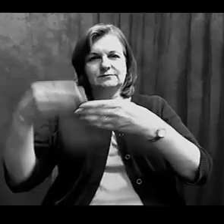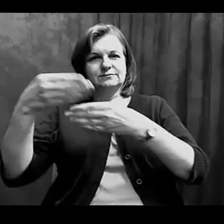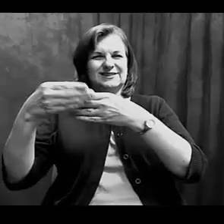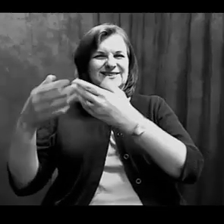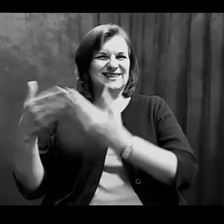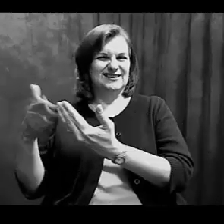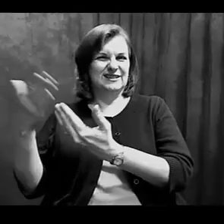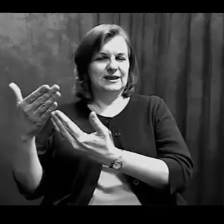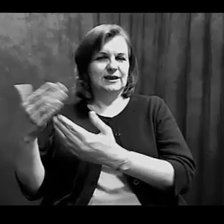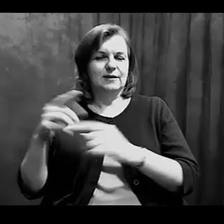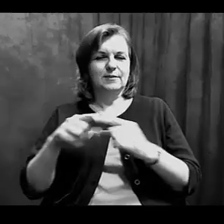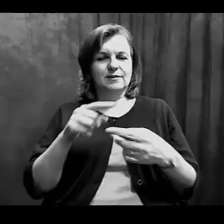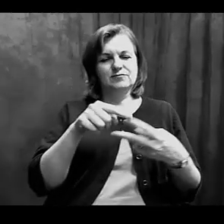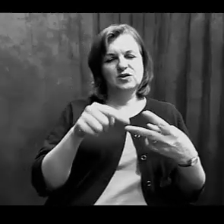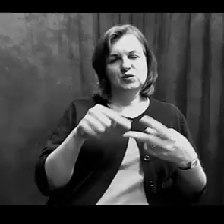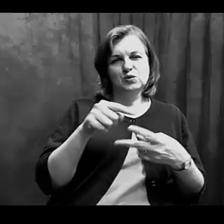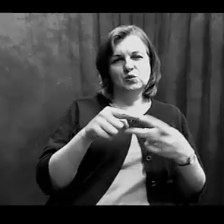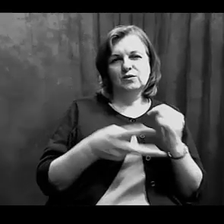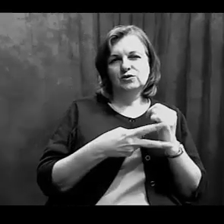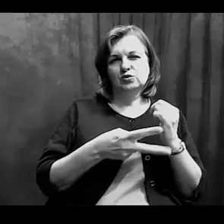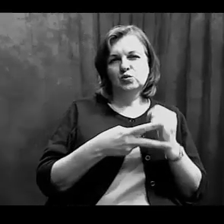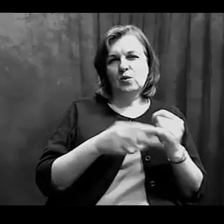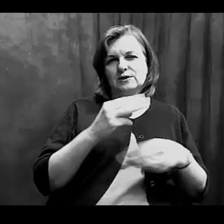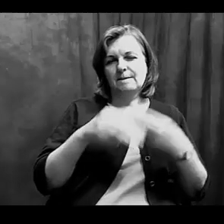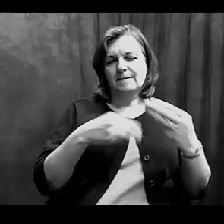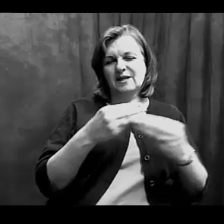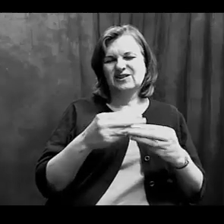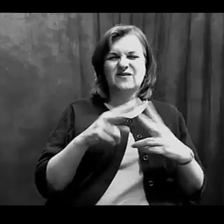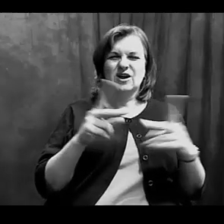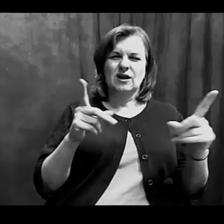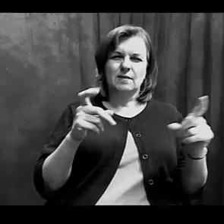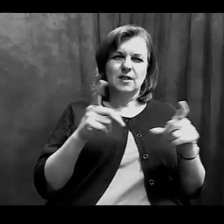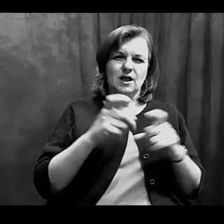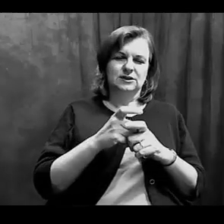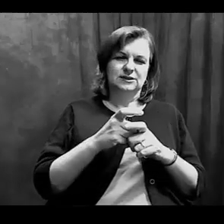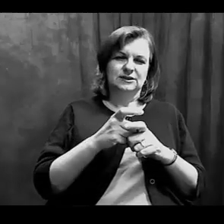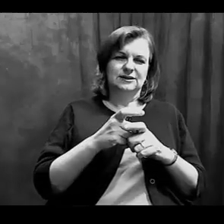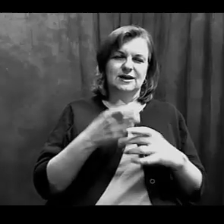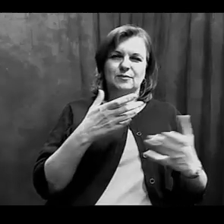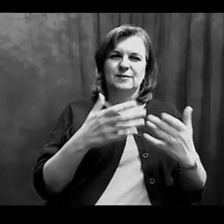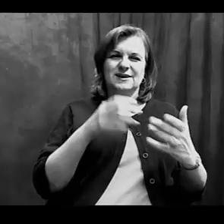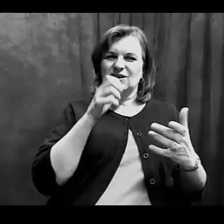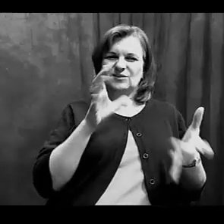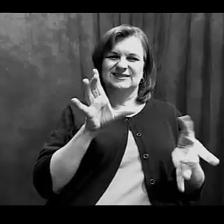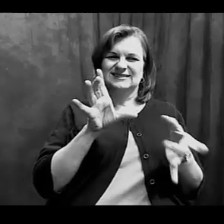these others the starch and the glycogen as storage molecules very complex